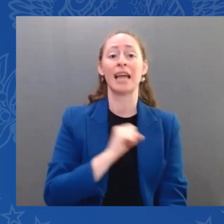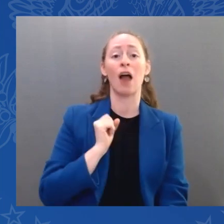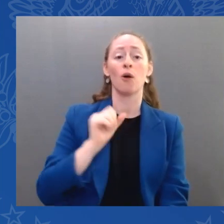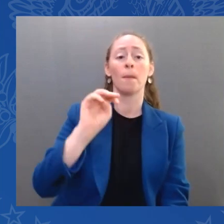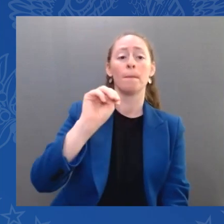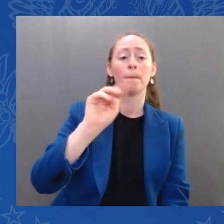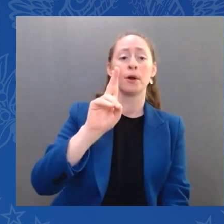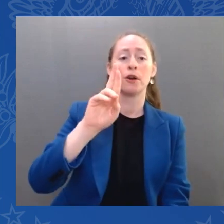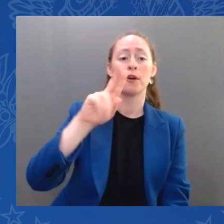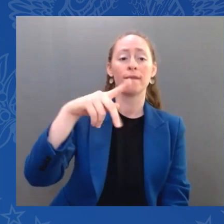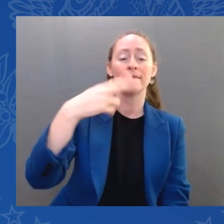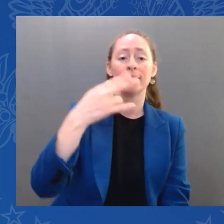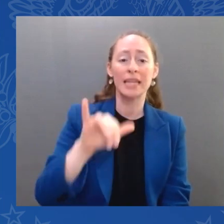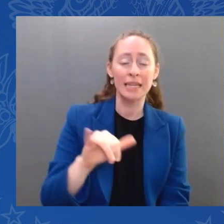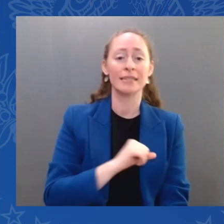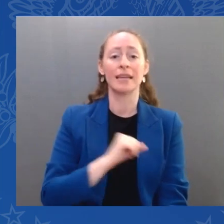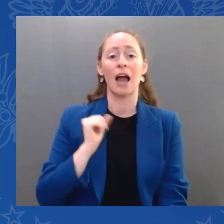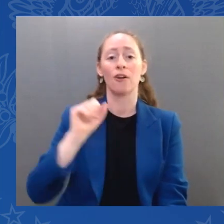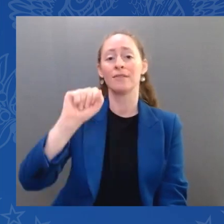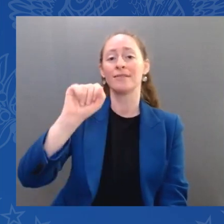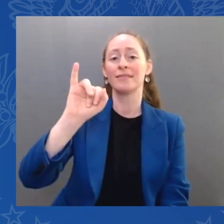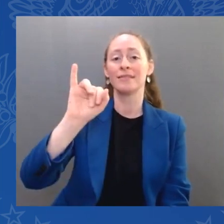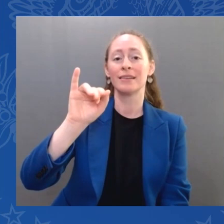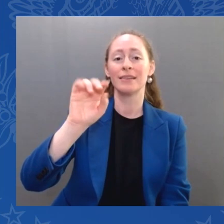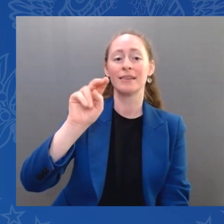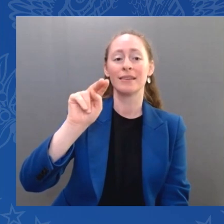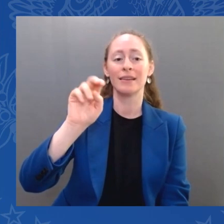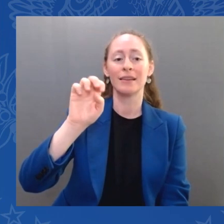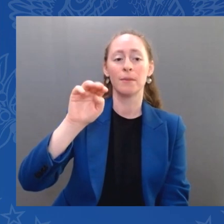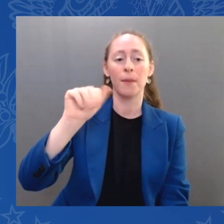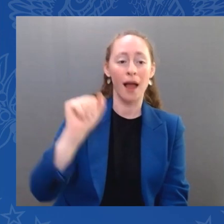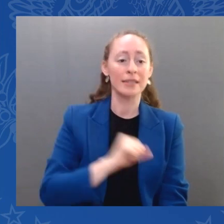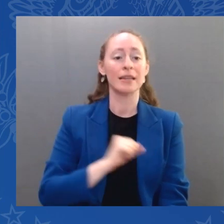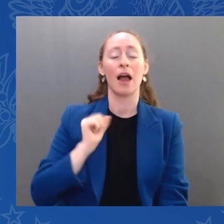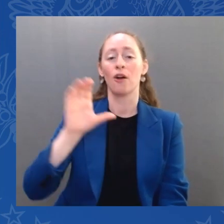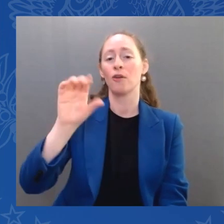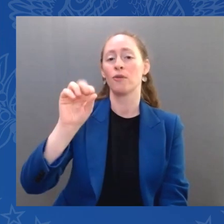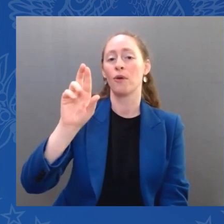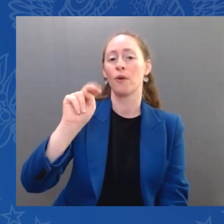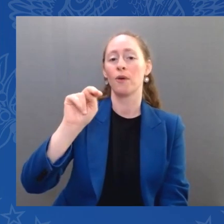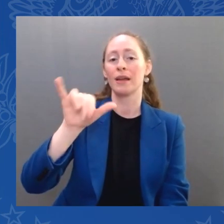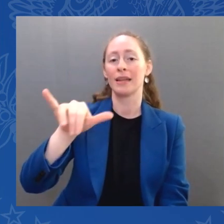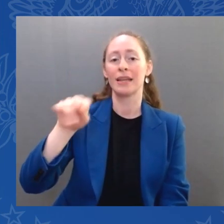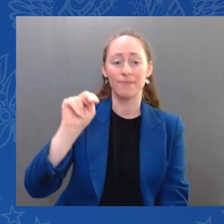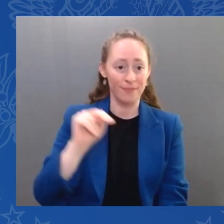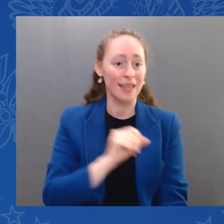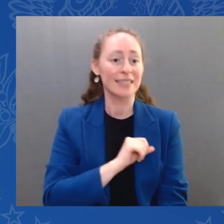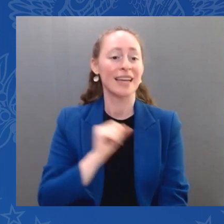Thank you for the courage. As well as all of the members of Congress who have worked on these issues for a long time,